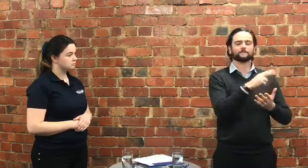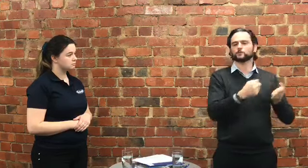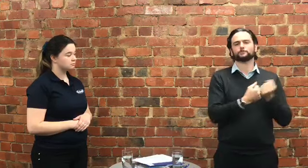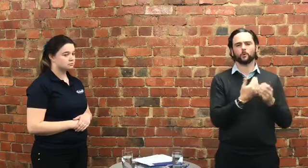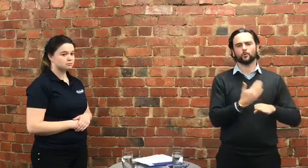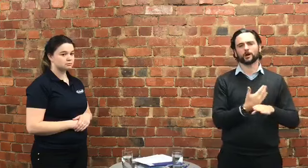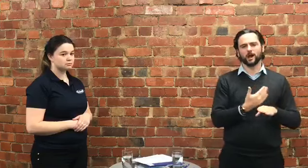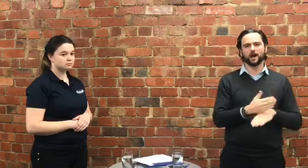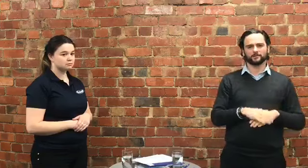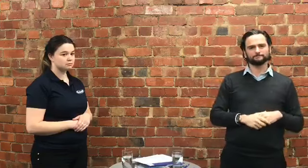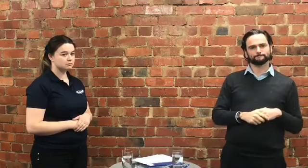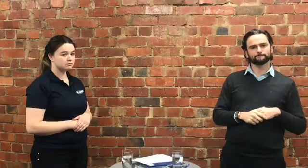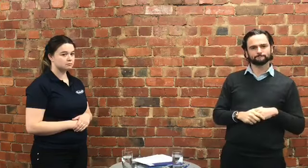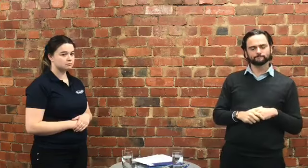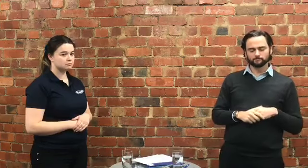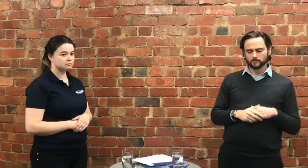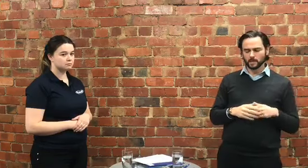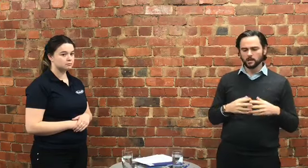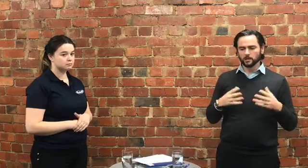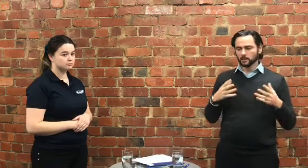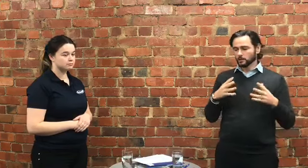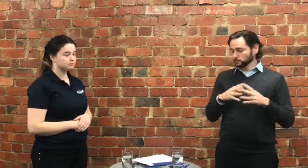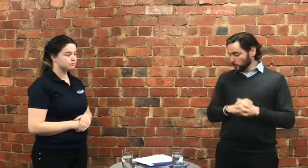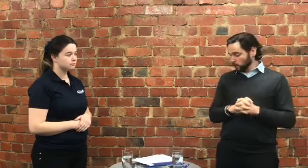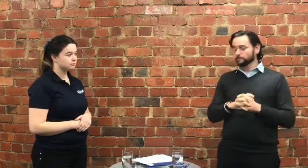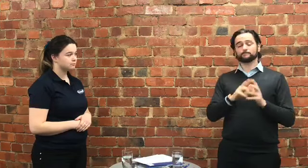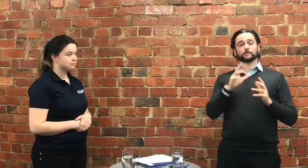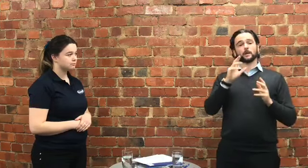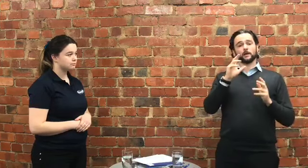And funding might be covered for that support worker.